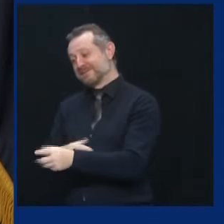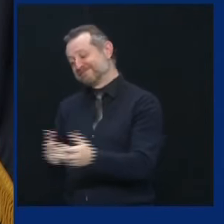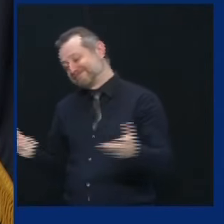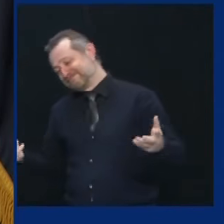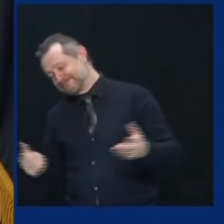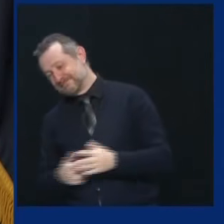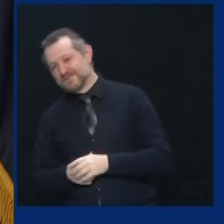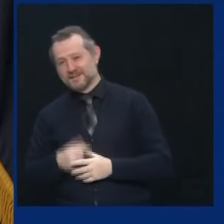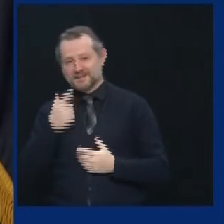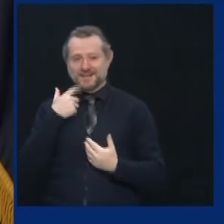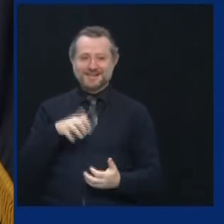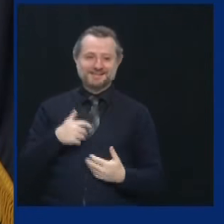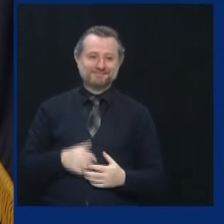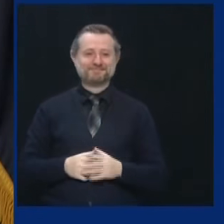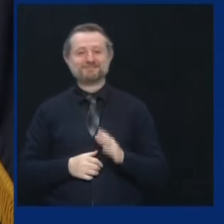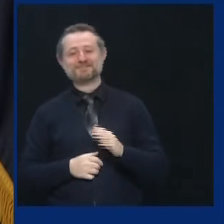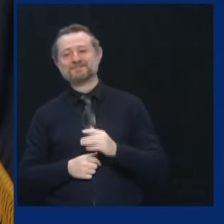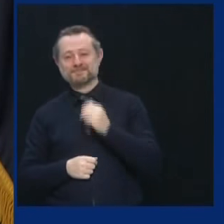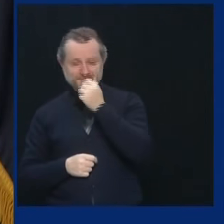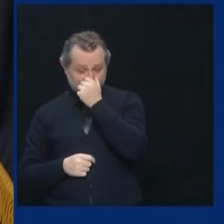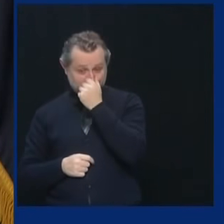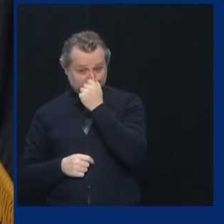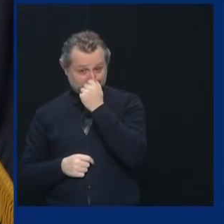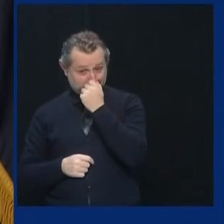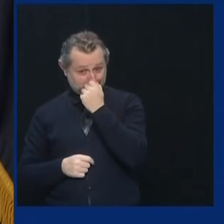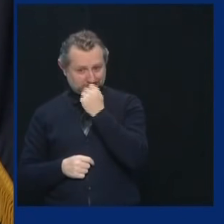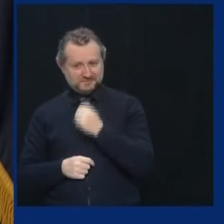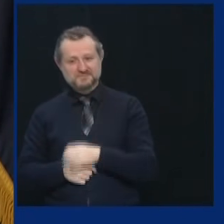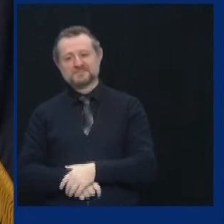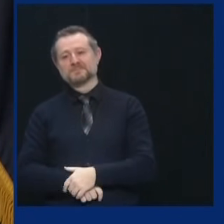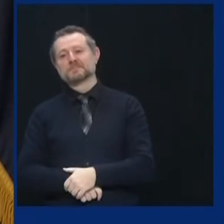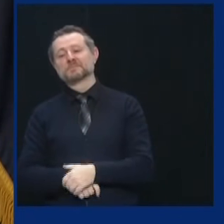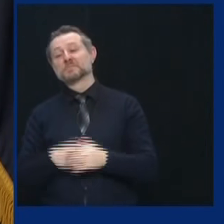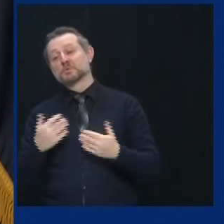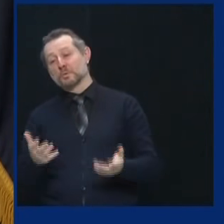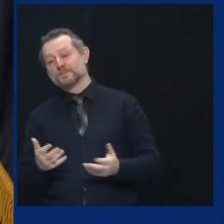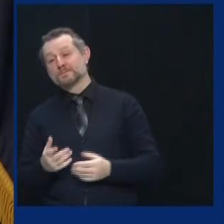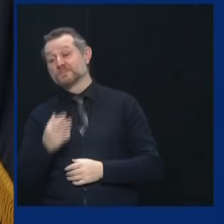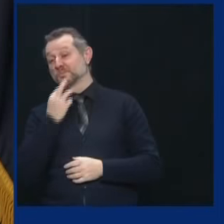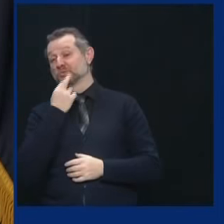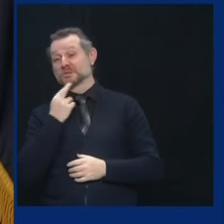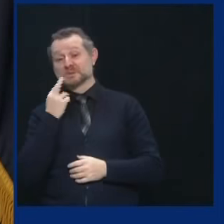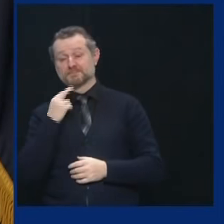DISPARITY. SOME REGIONS IT'S NOT AS BAD AS OTHERS. OTHERS, YOU SEE CAPITAL REGION